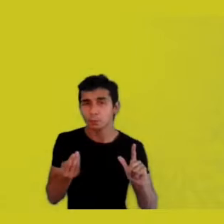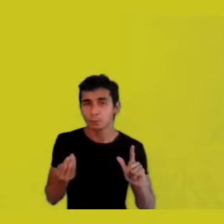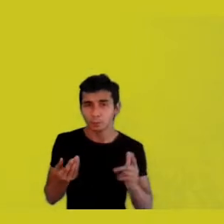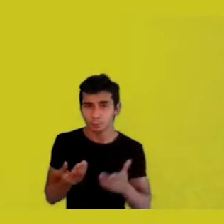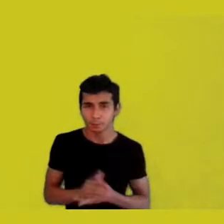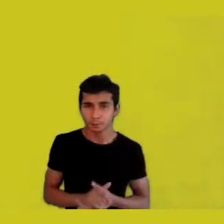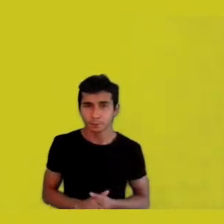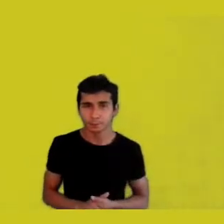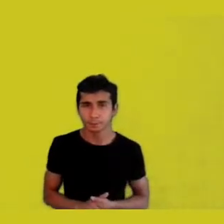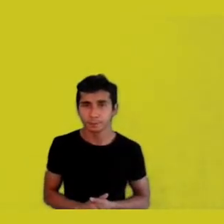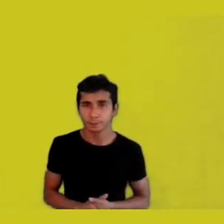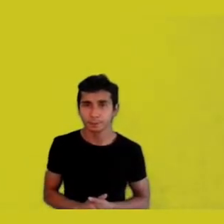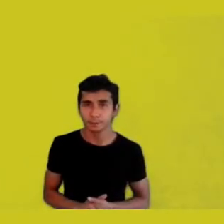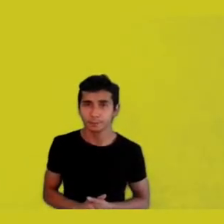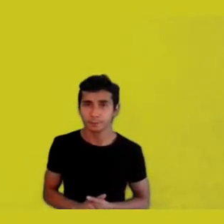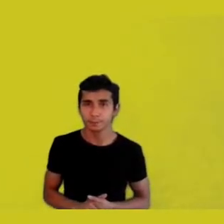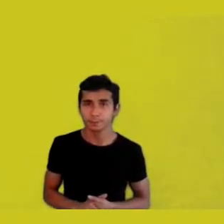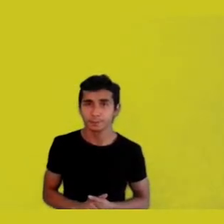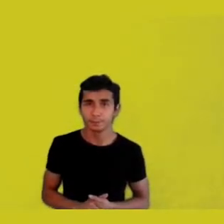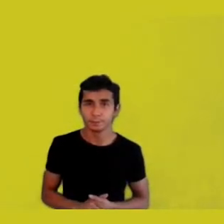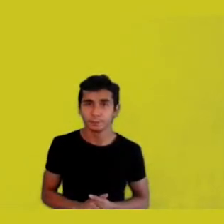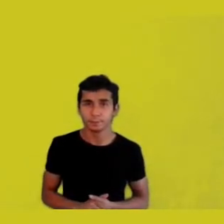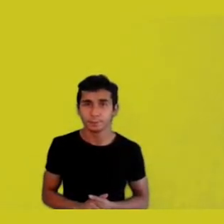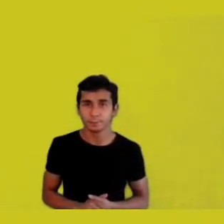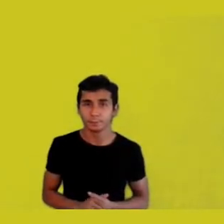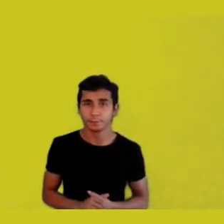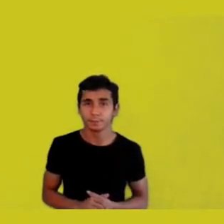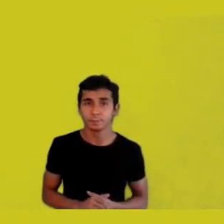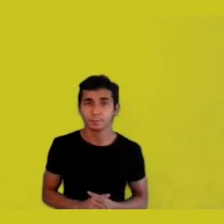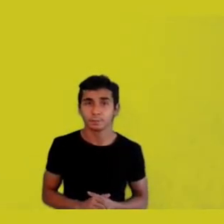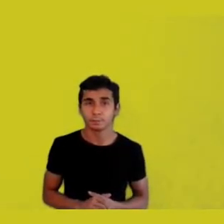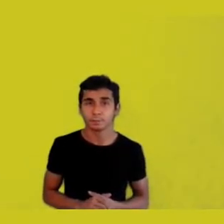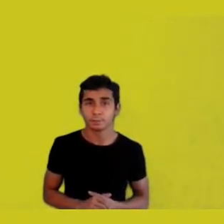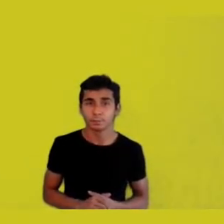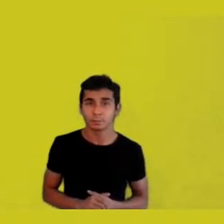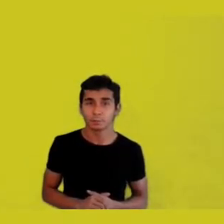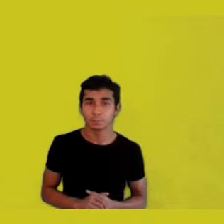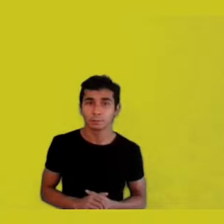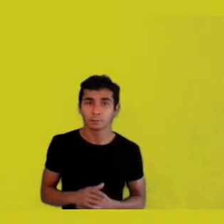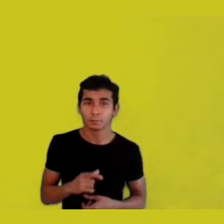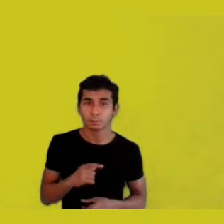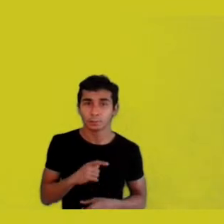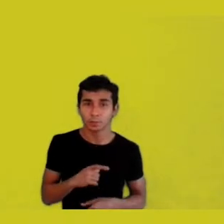So, we have here, in effect, reunion and distinction at the same time.